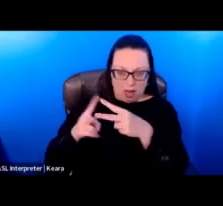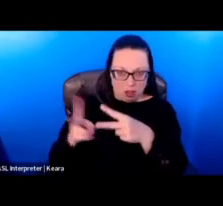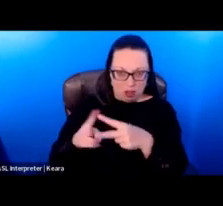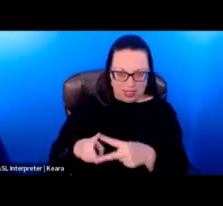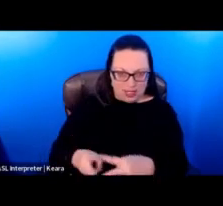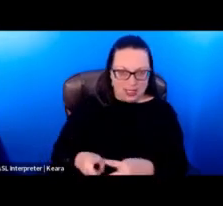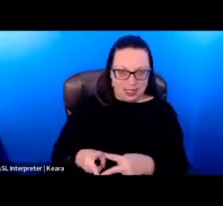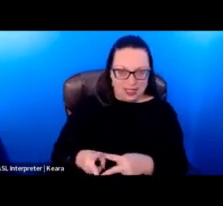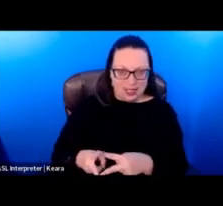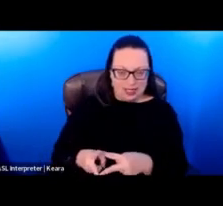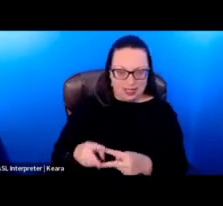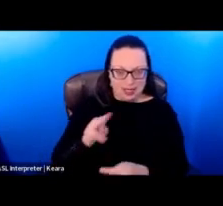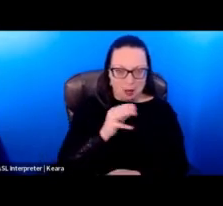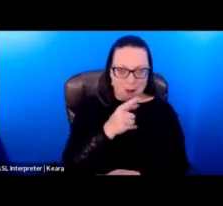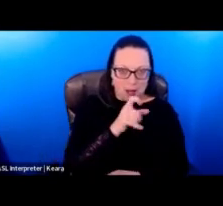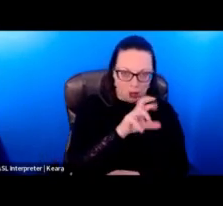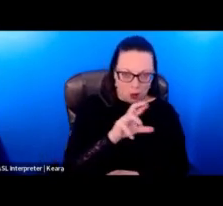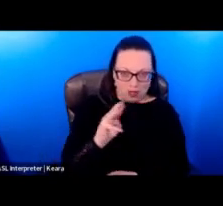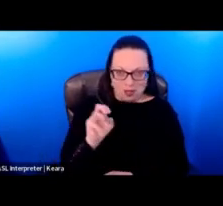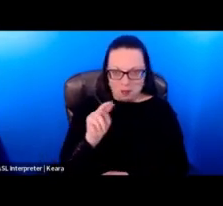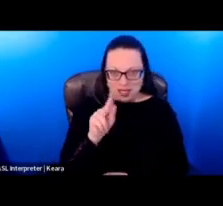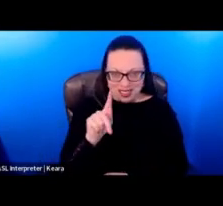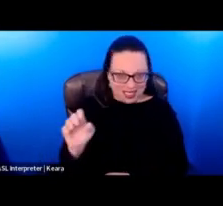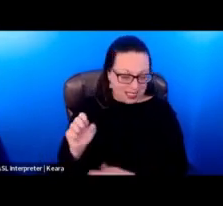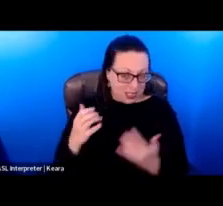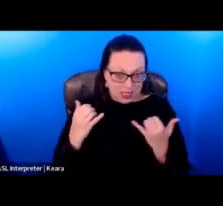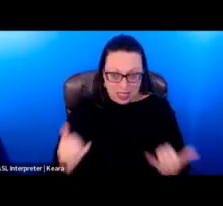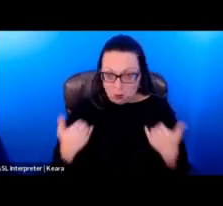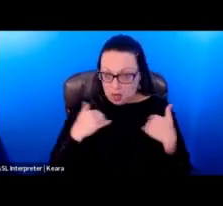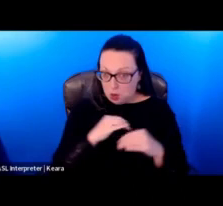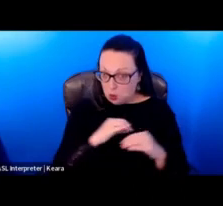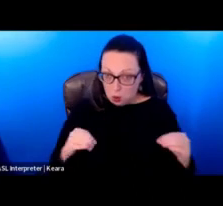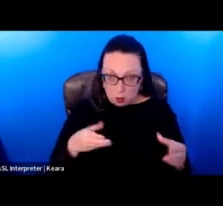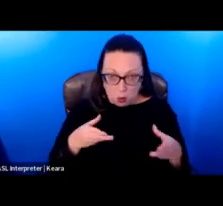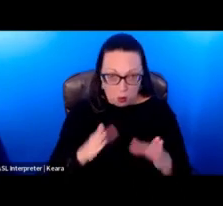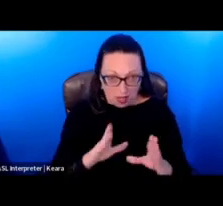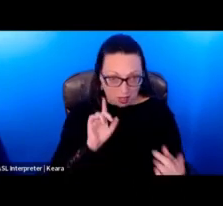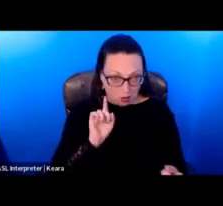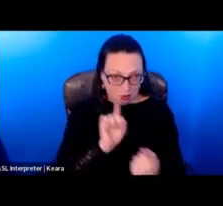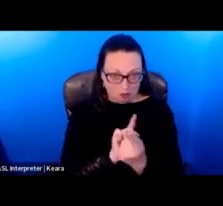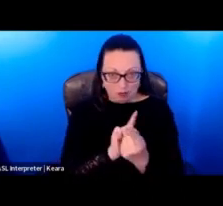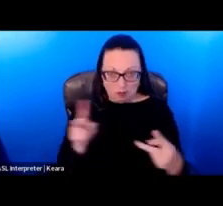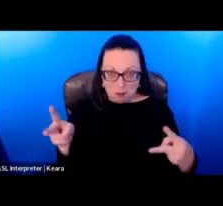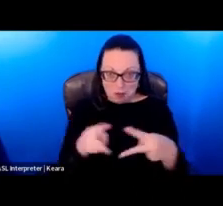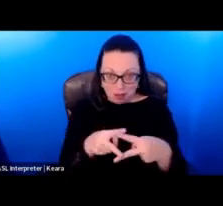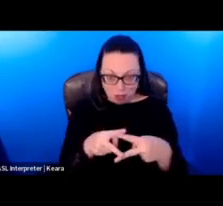mentees. Now suddenly, we didn't have a way to match. And, and then with the pandemic, and the